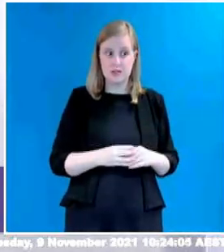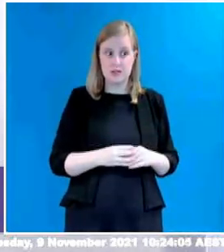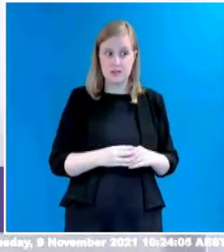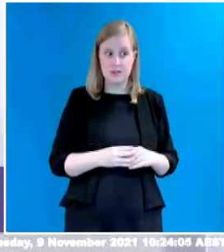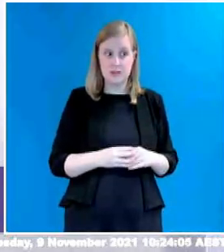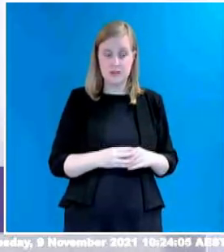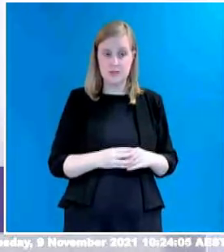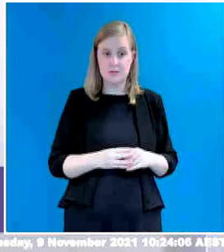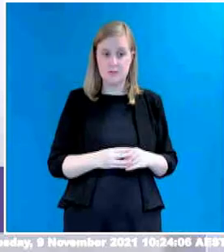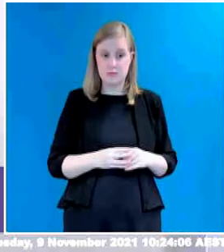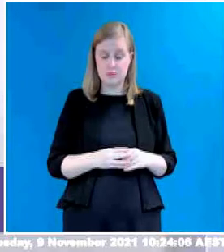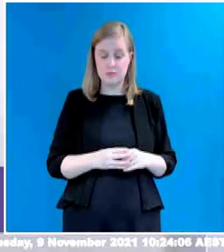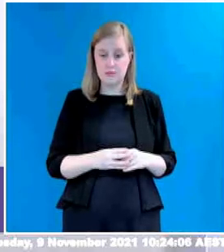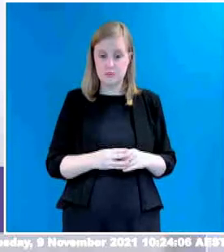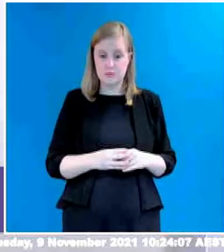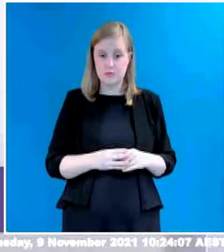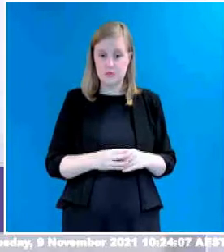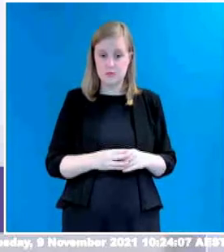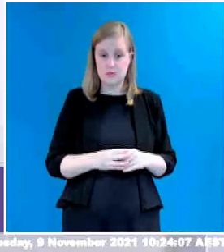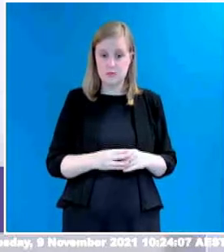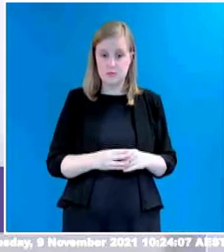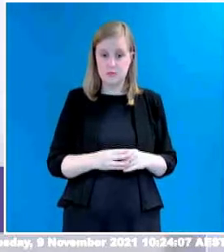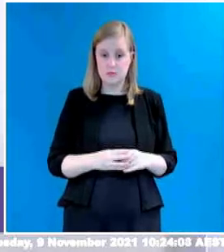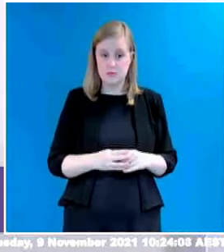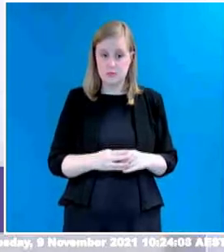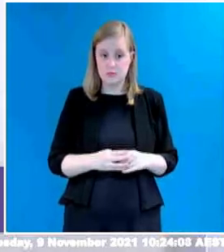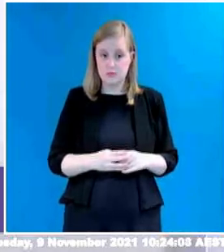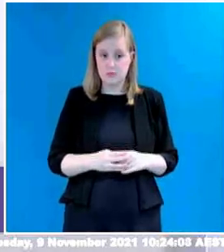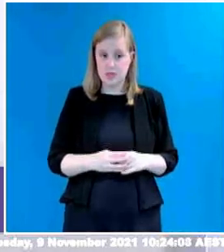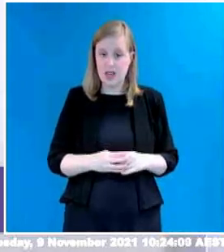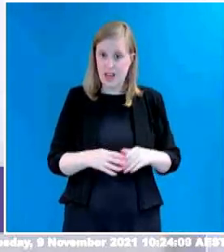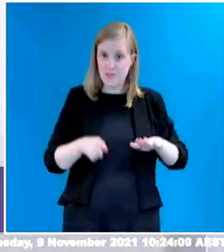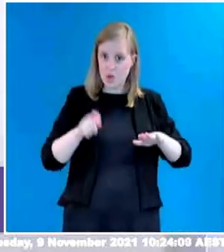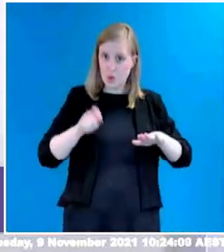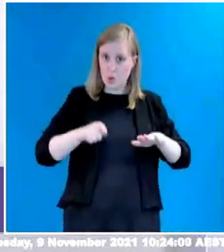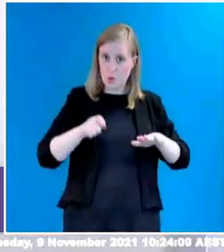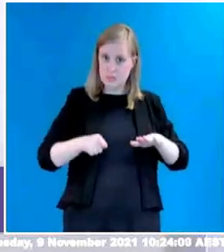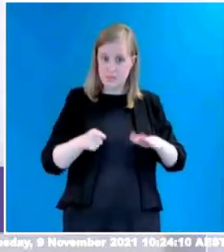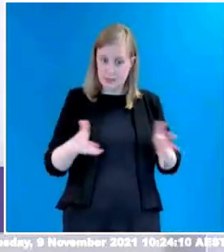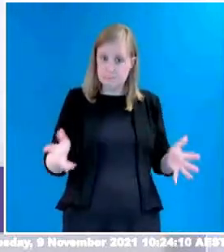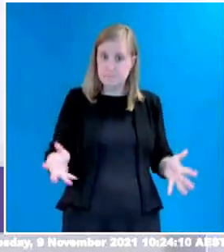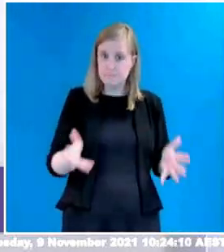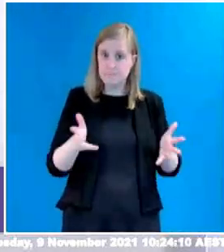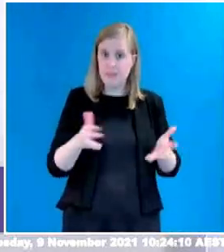Have the courts had a force in that? Do they help?